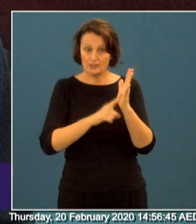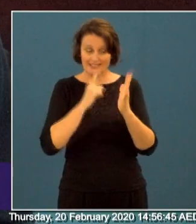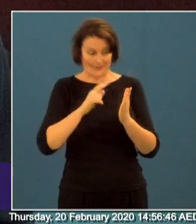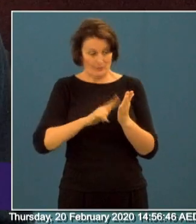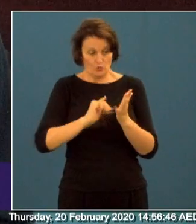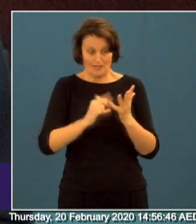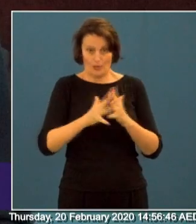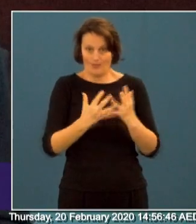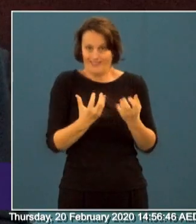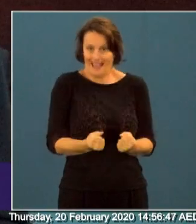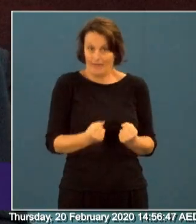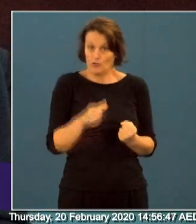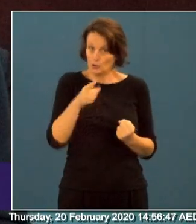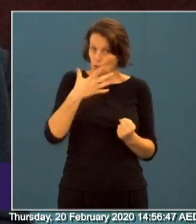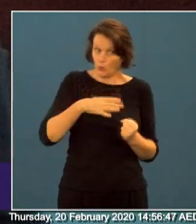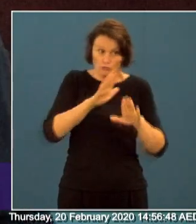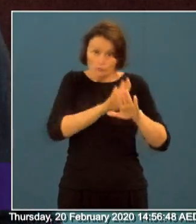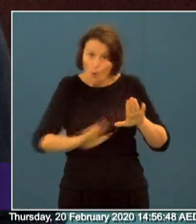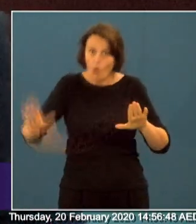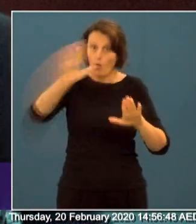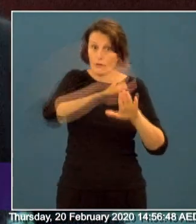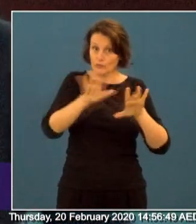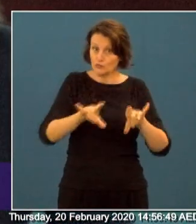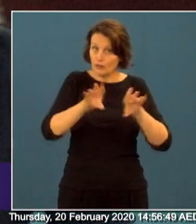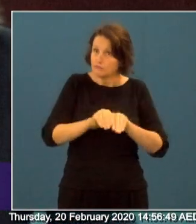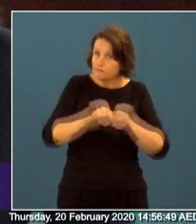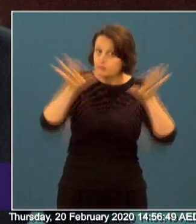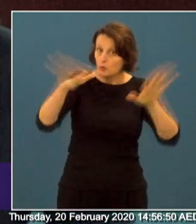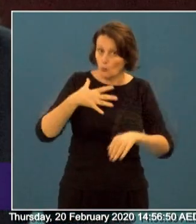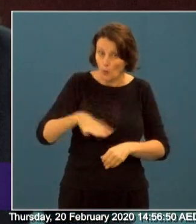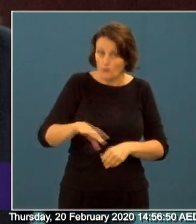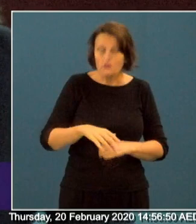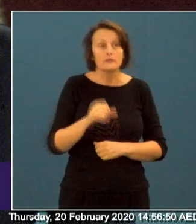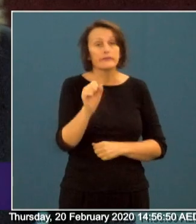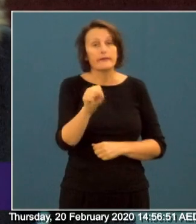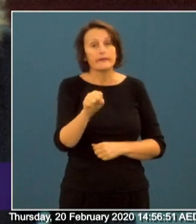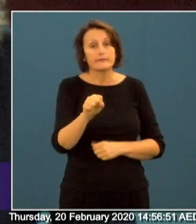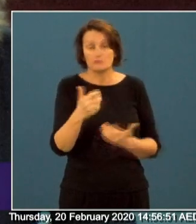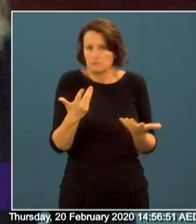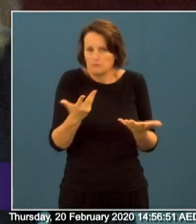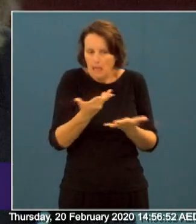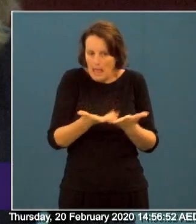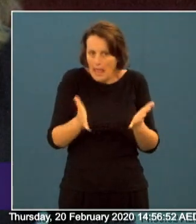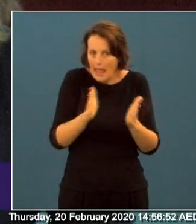That's correct. Yes. And is that being done through the IDN?